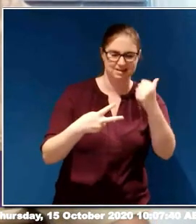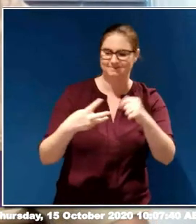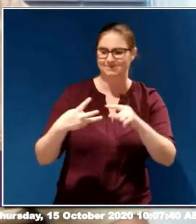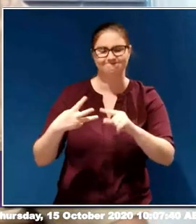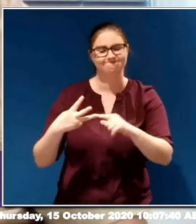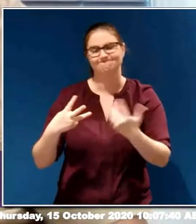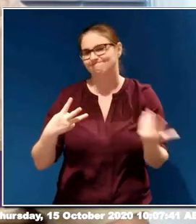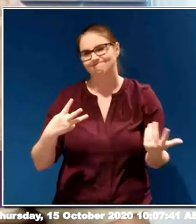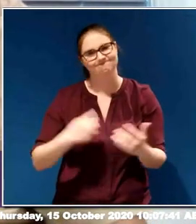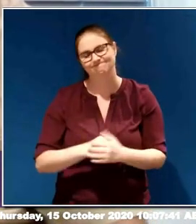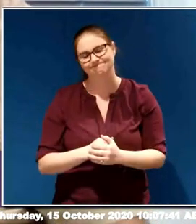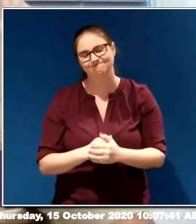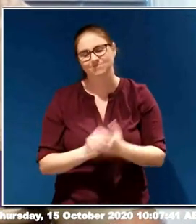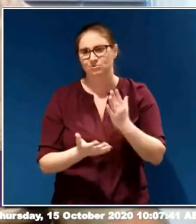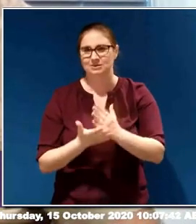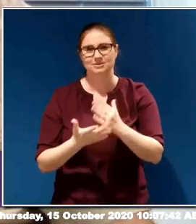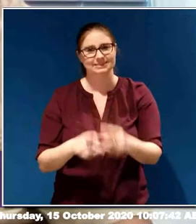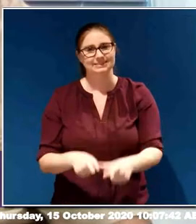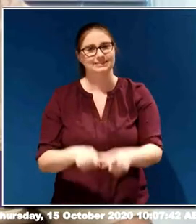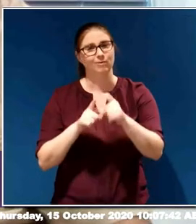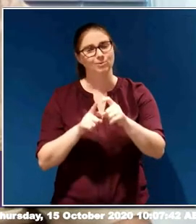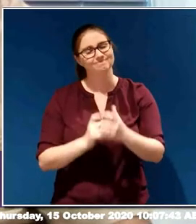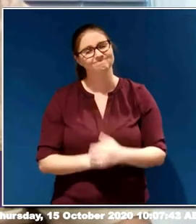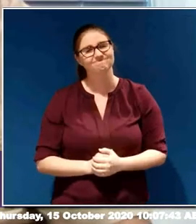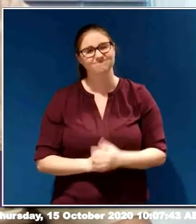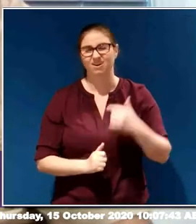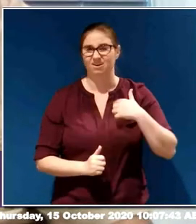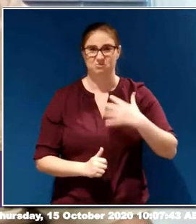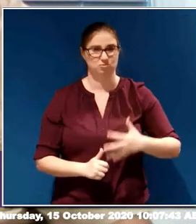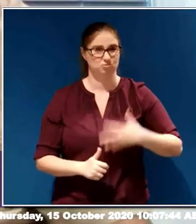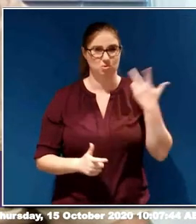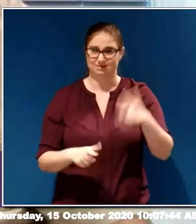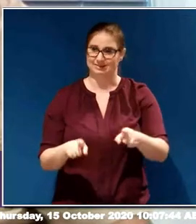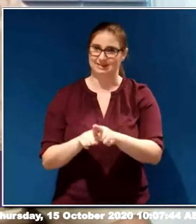I never wanted any of my kids to go through what I had to go through, yeah.